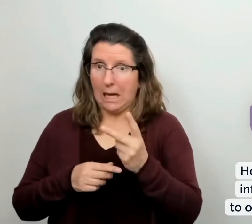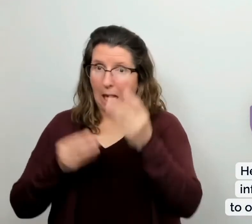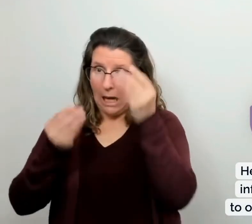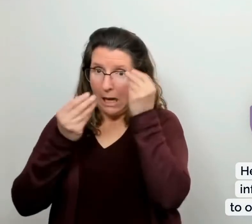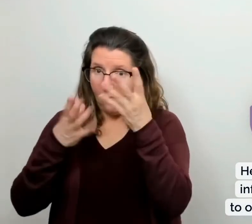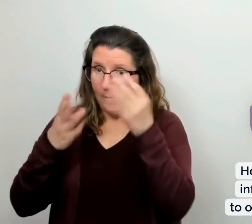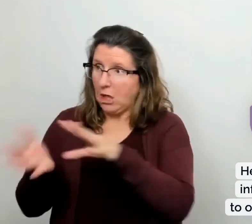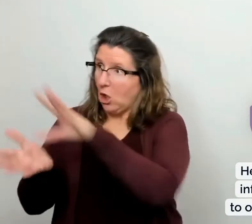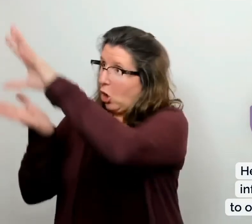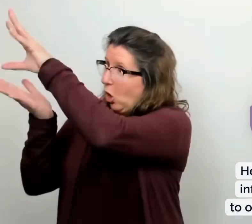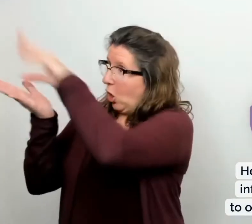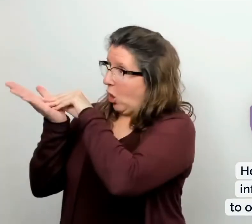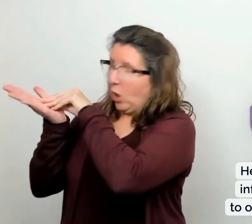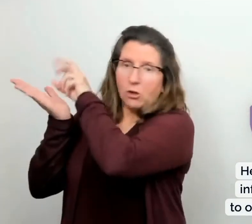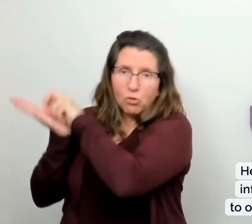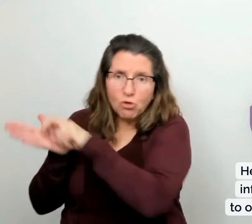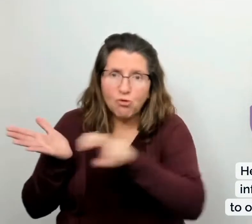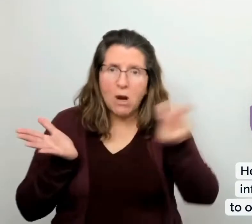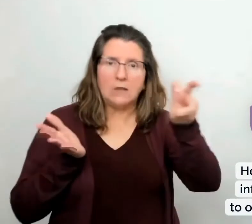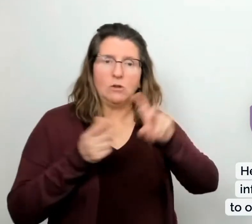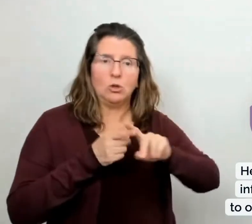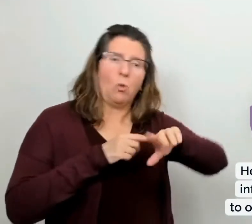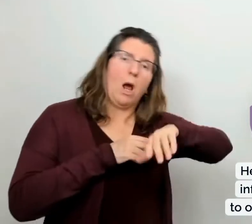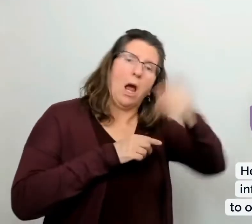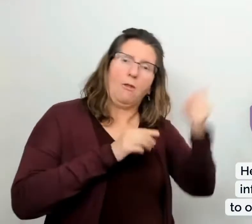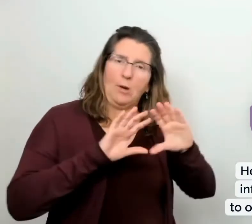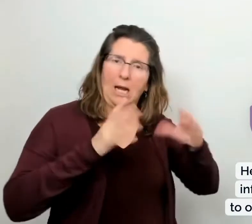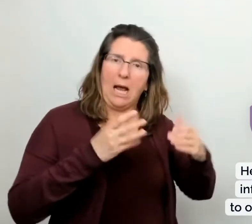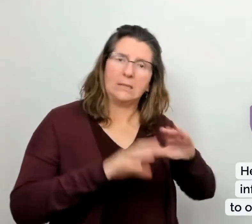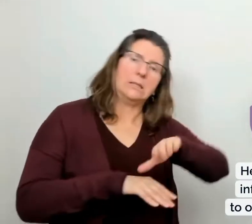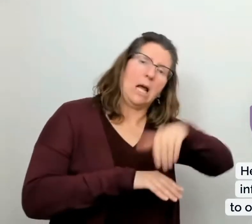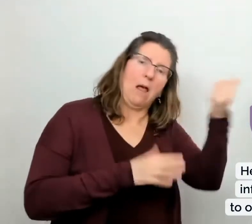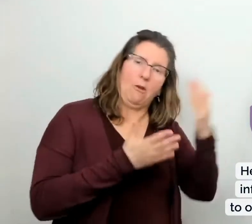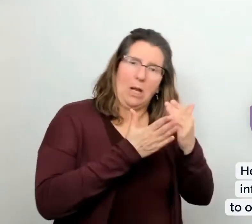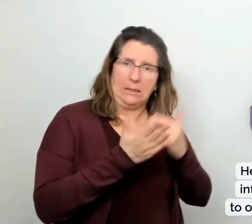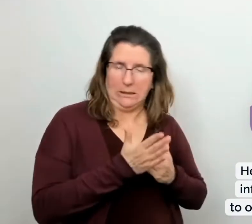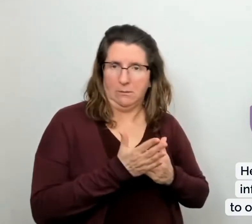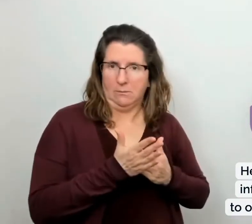Help students to see how the information is transferable to other classes and lessons.